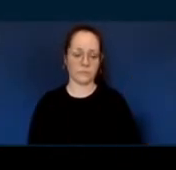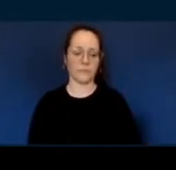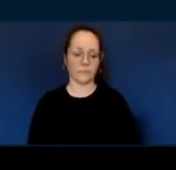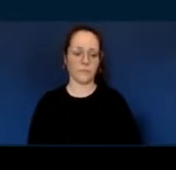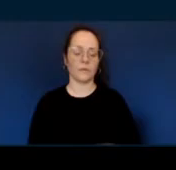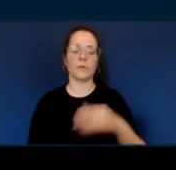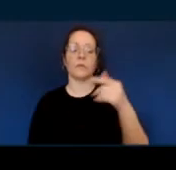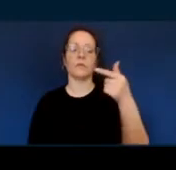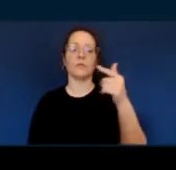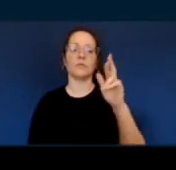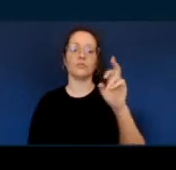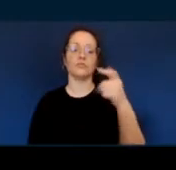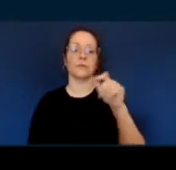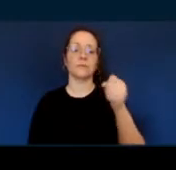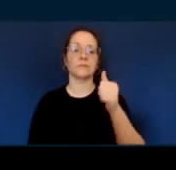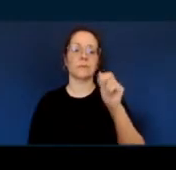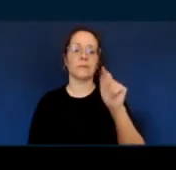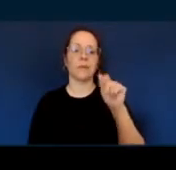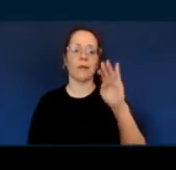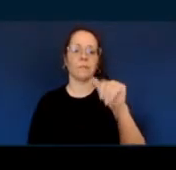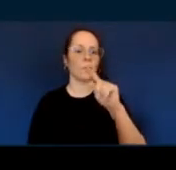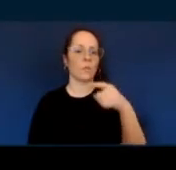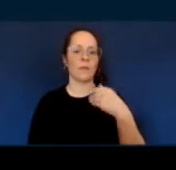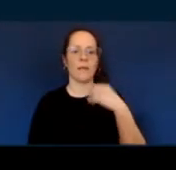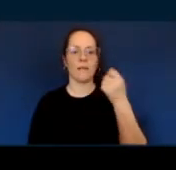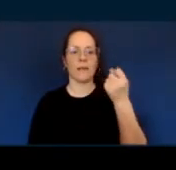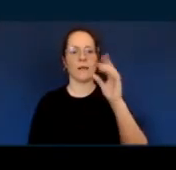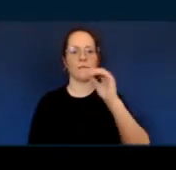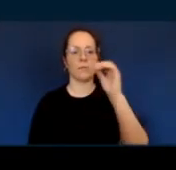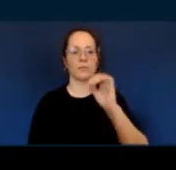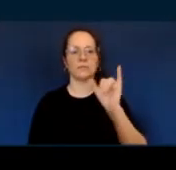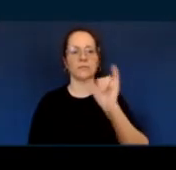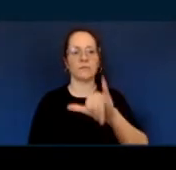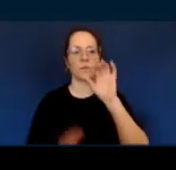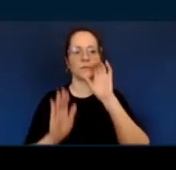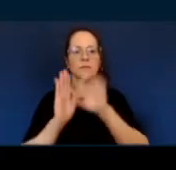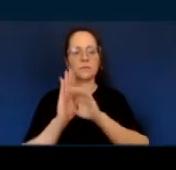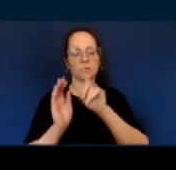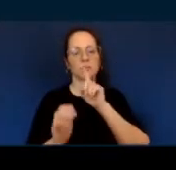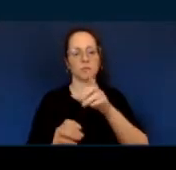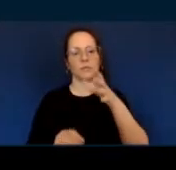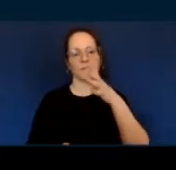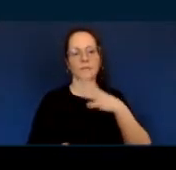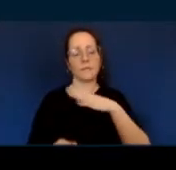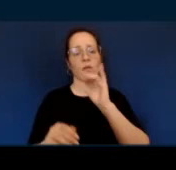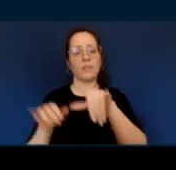AROUND 11% OF THE NONGENITAL IMAGES WERE FEMALE. THIS WAS SEEN IN A WIDER SAMPLE